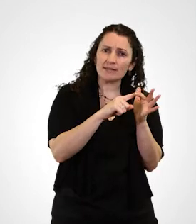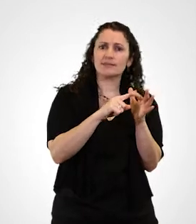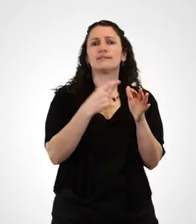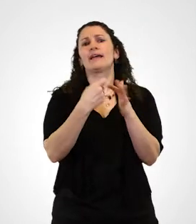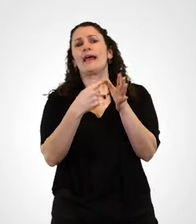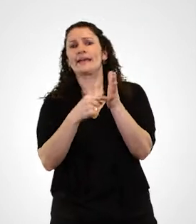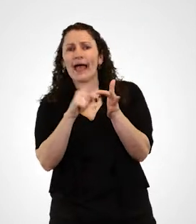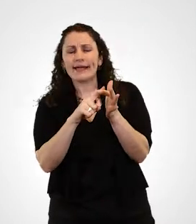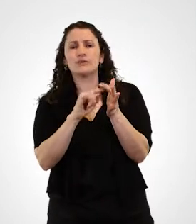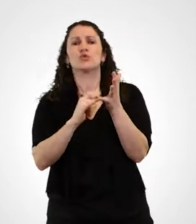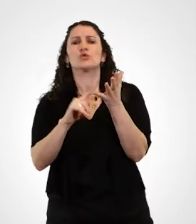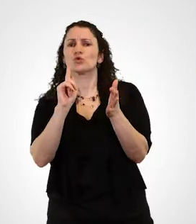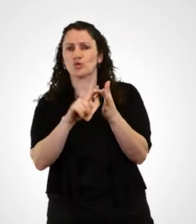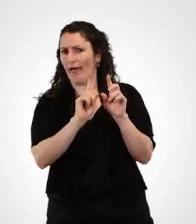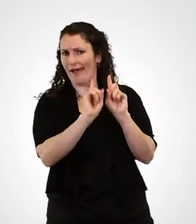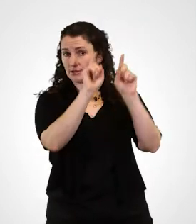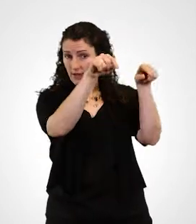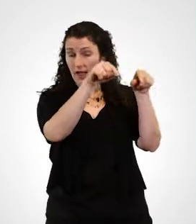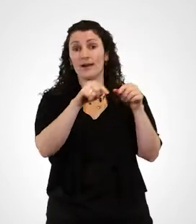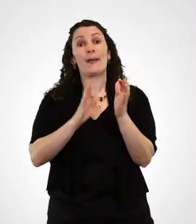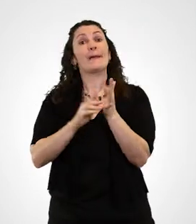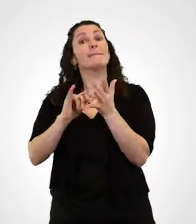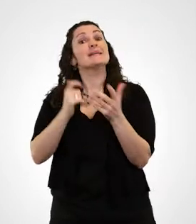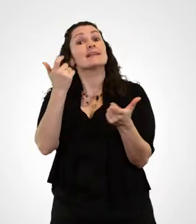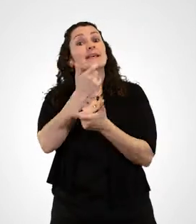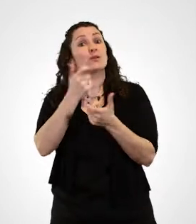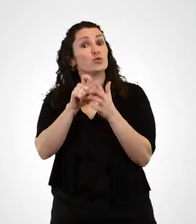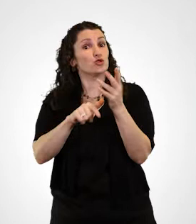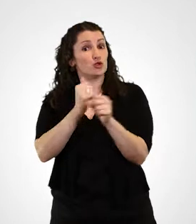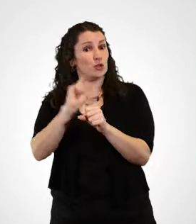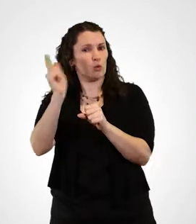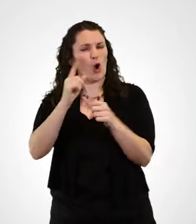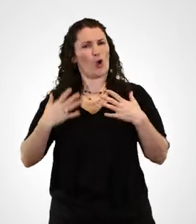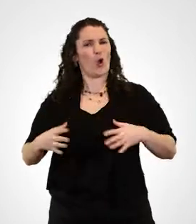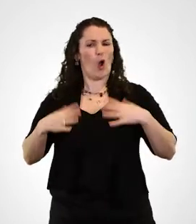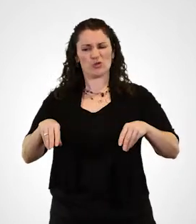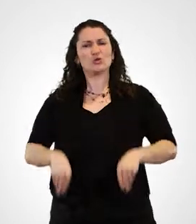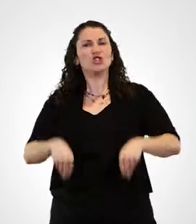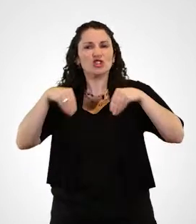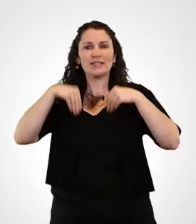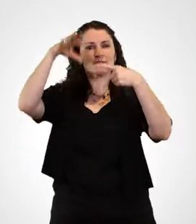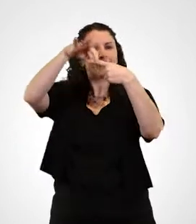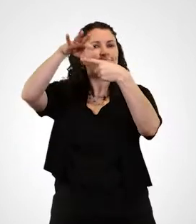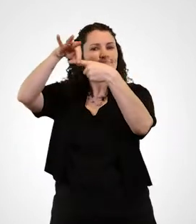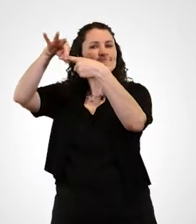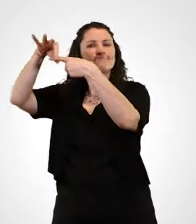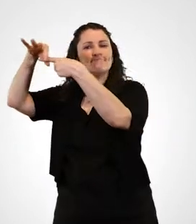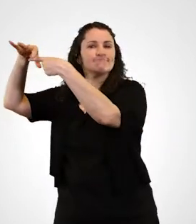is hanging the laundry on a clothesline and she hangs a sheet on the clothesline and Peter is sort of running around and he's not paying attention